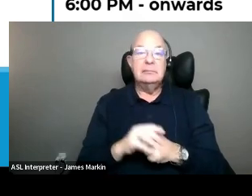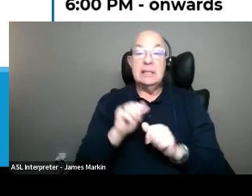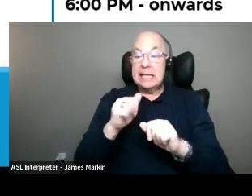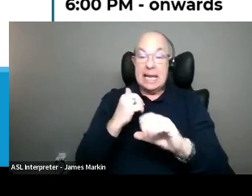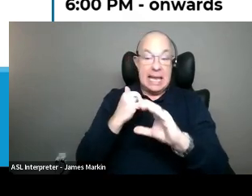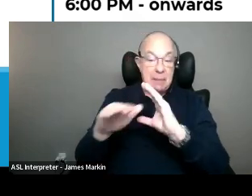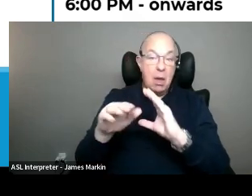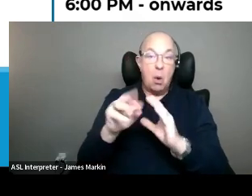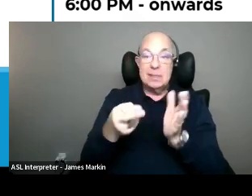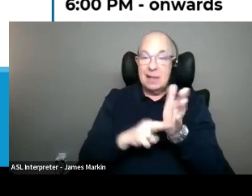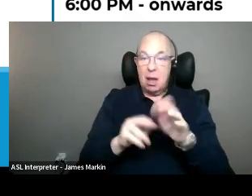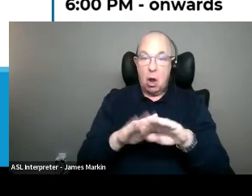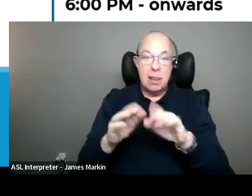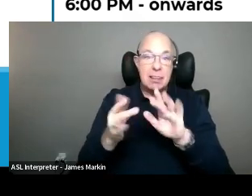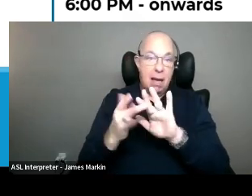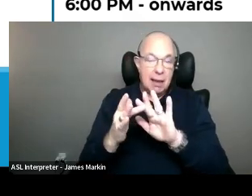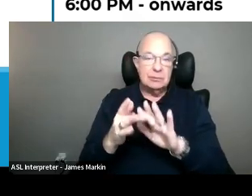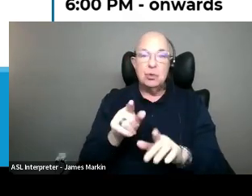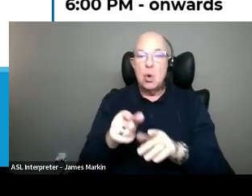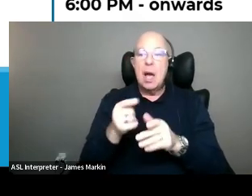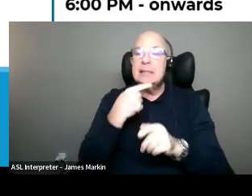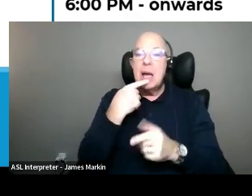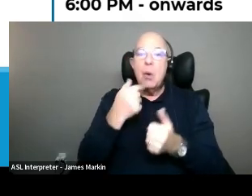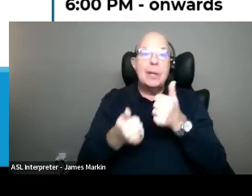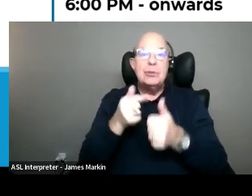Melissa Wong (she/her), SPT: To request which session you'd like to join.